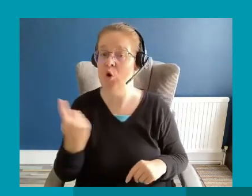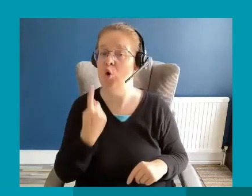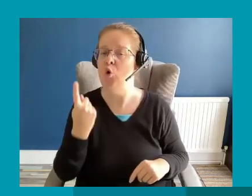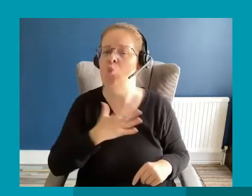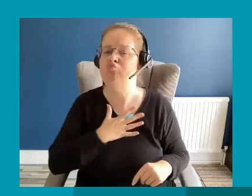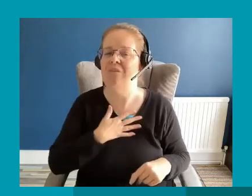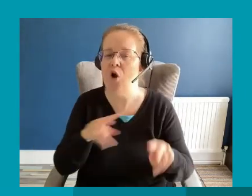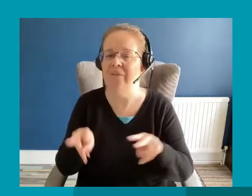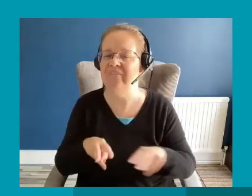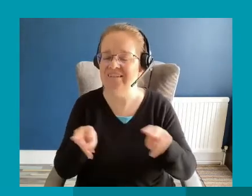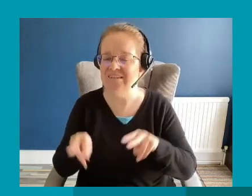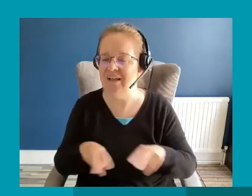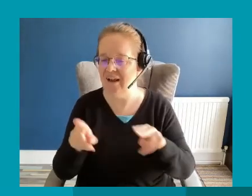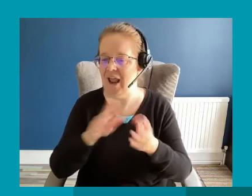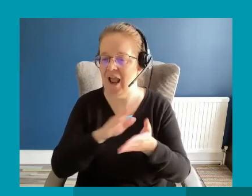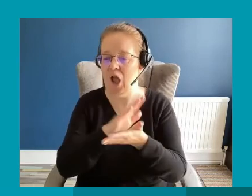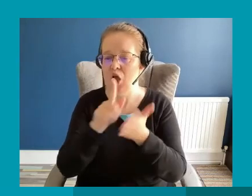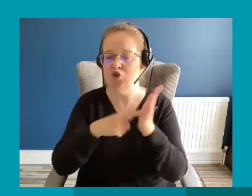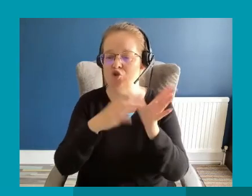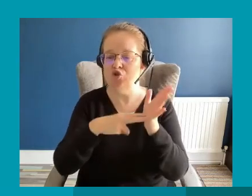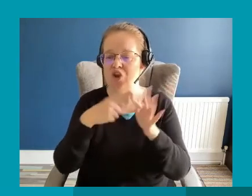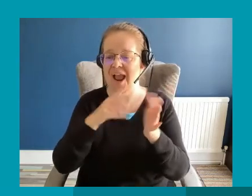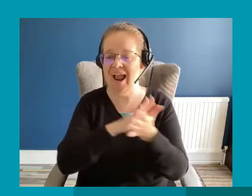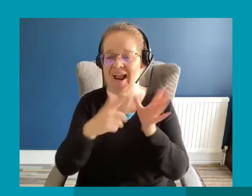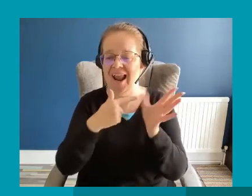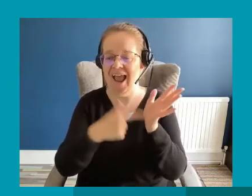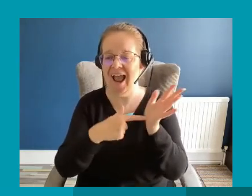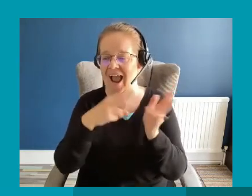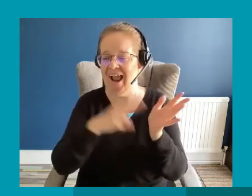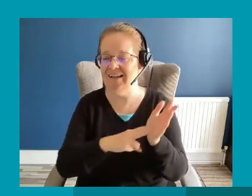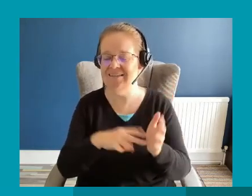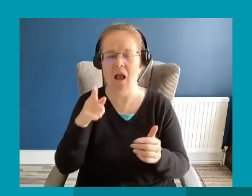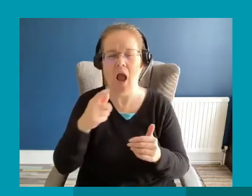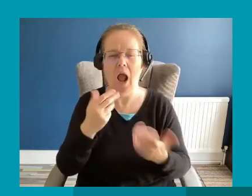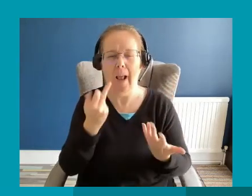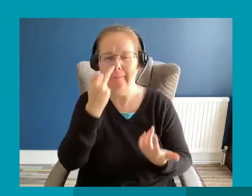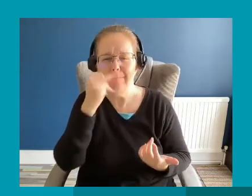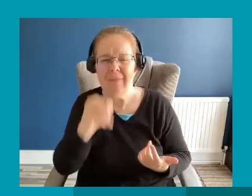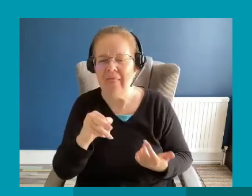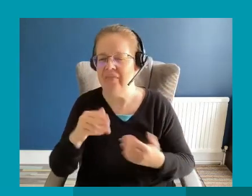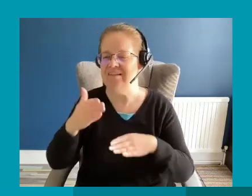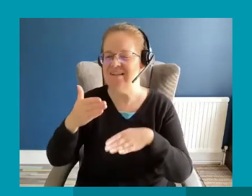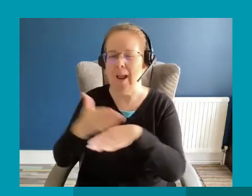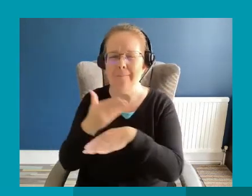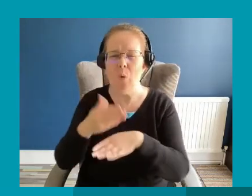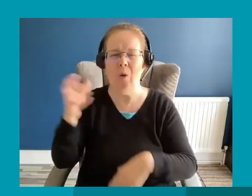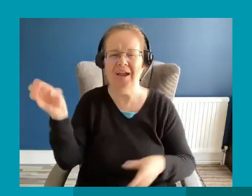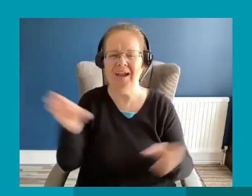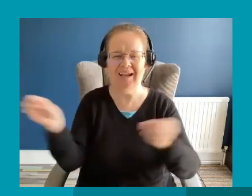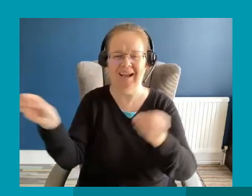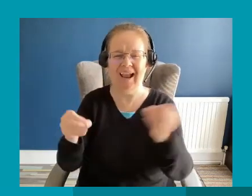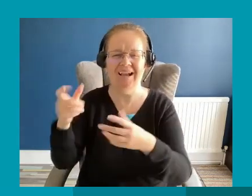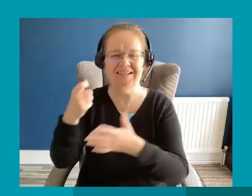we've got the fabulous Jane Hatton that talks about the myths around employing people with disabilities. Very, very powerful video.